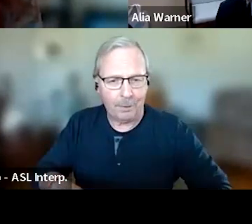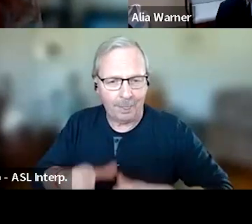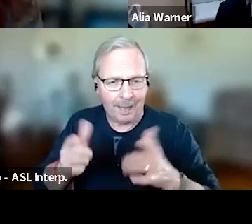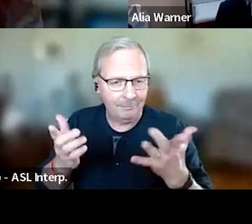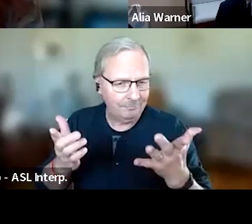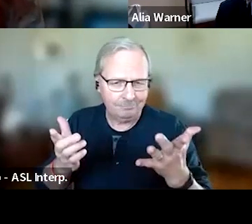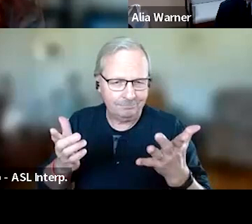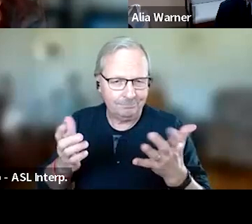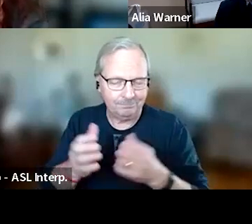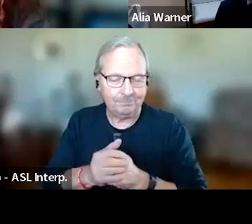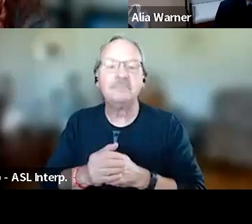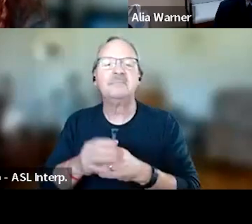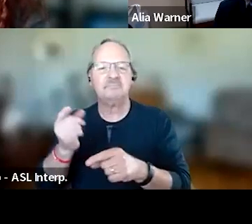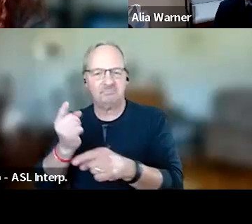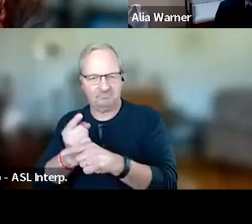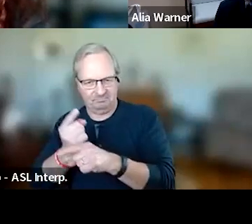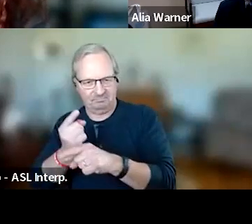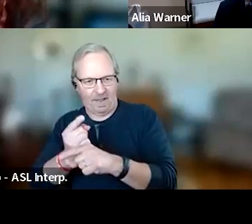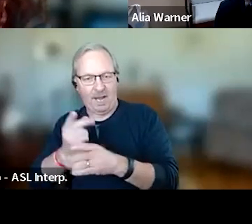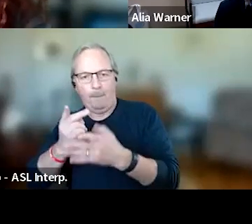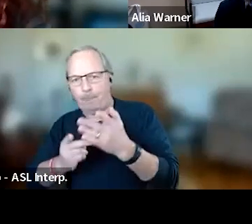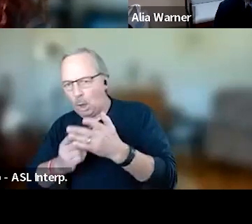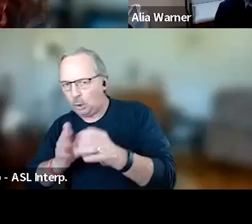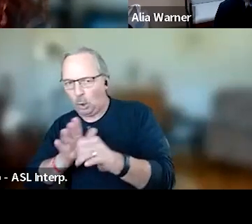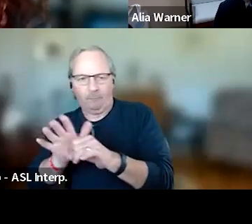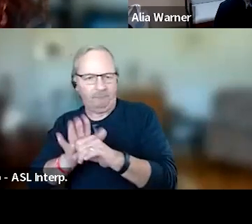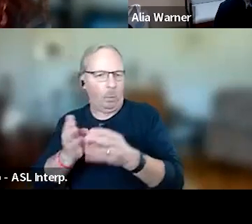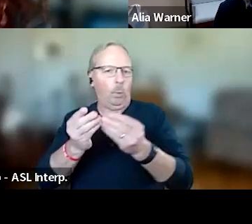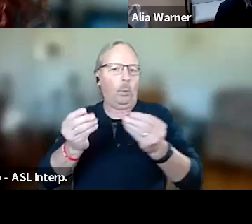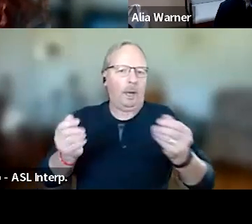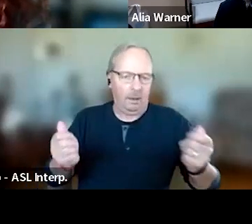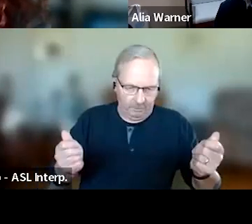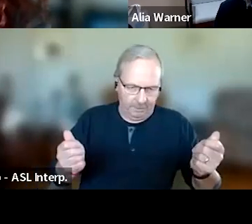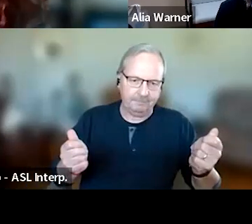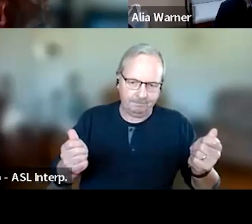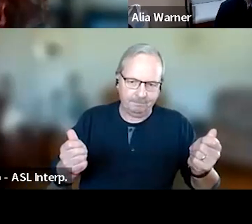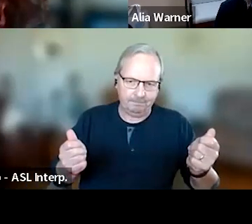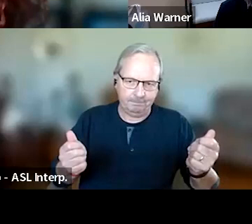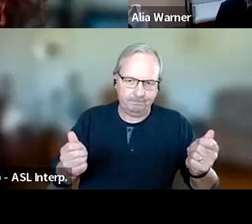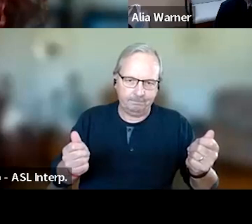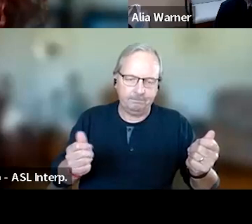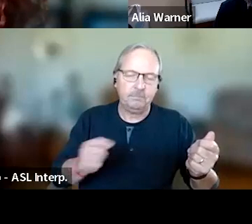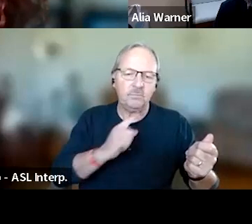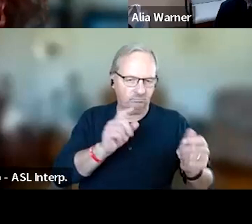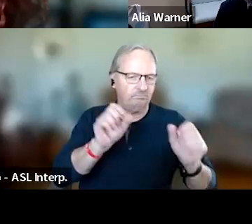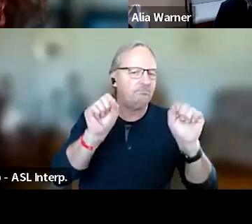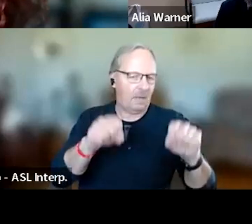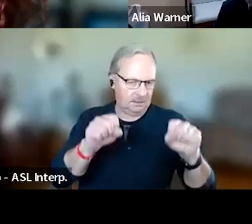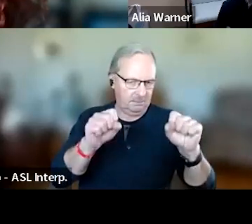Right. And partial or full recovery is absolutely possible. And I mean...